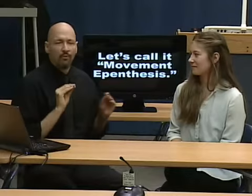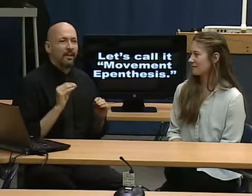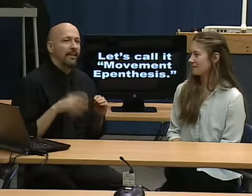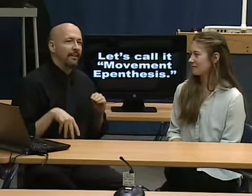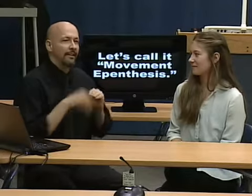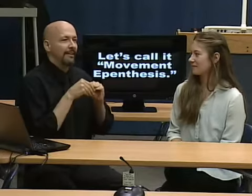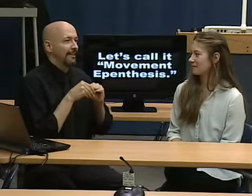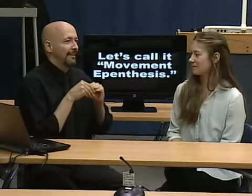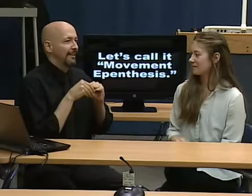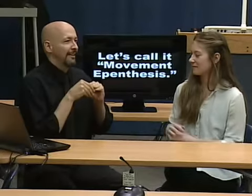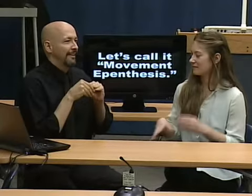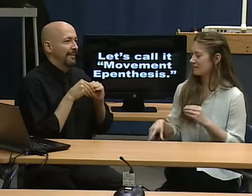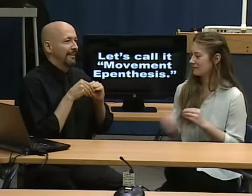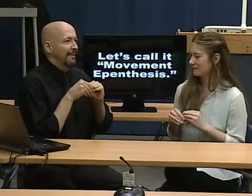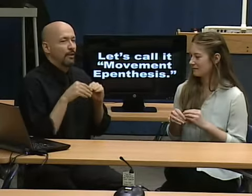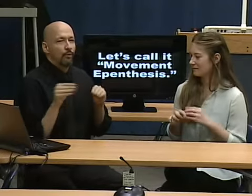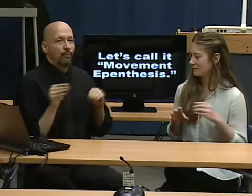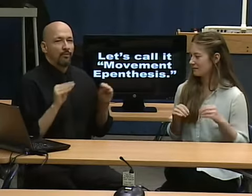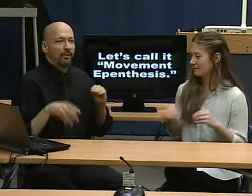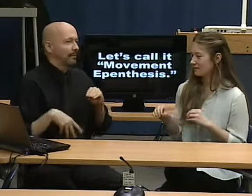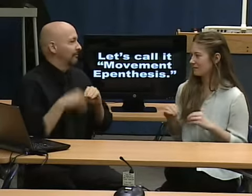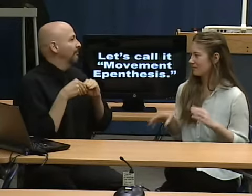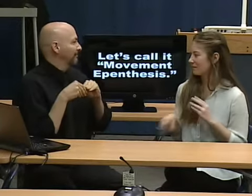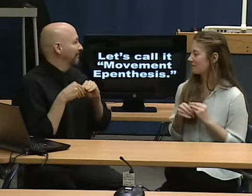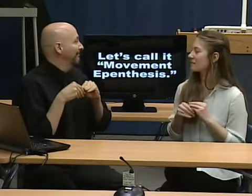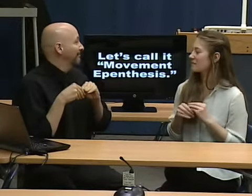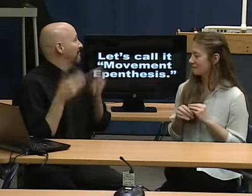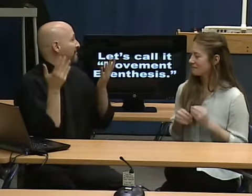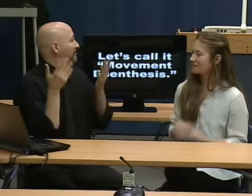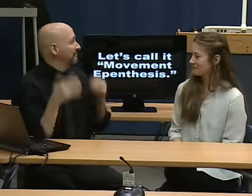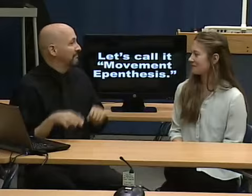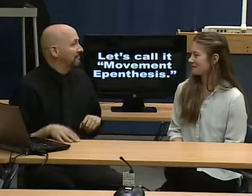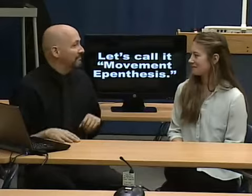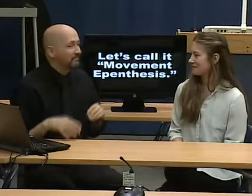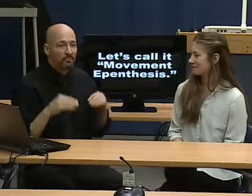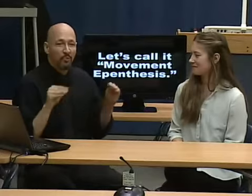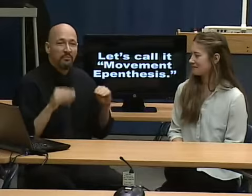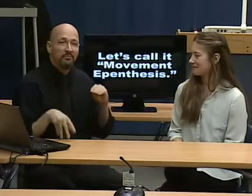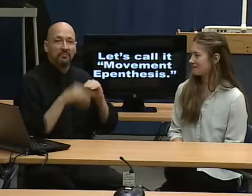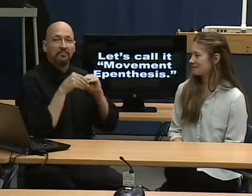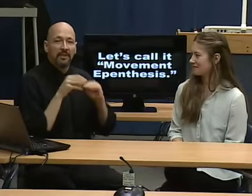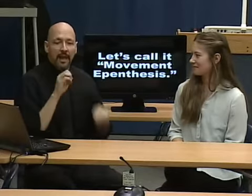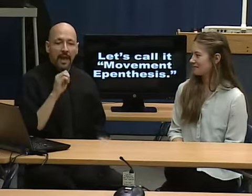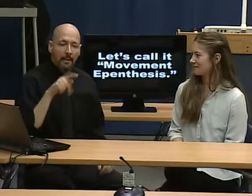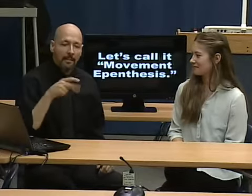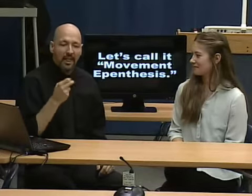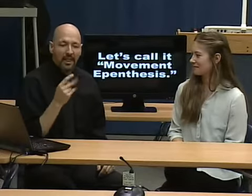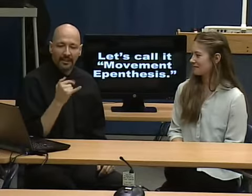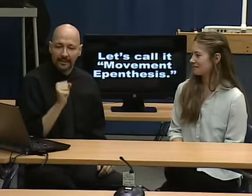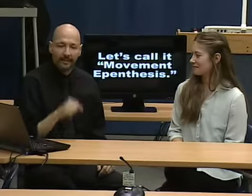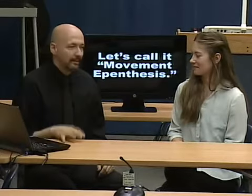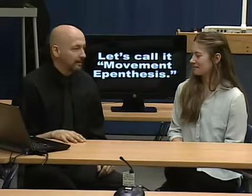It's called "Movement (Added) Epenthesis." Movement Epenthesis. Movement Epenthesis (E-P-E-N-T-H-E-S-I-S)